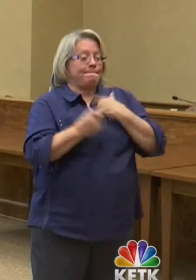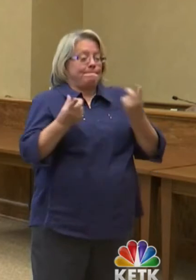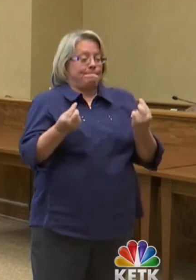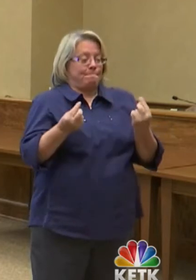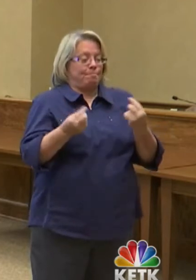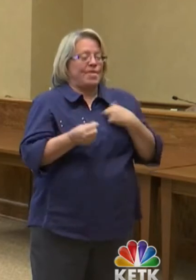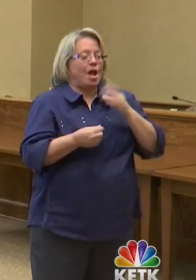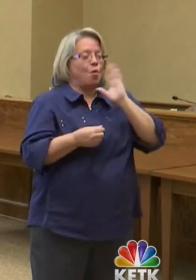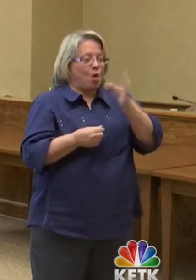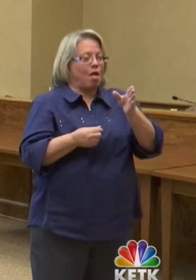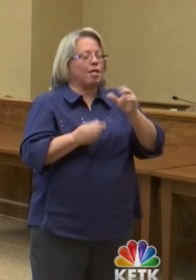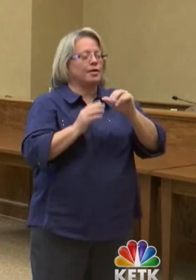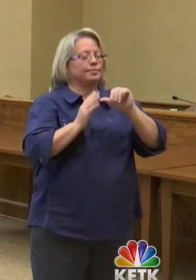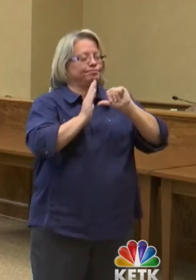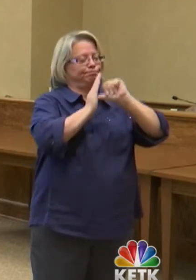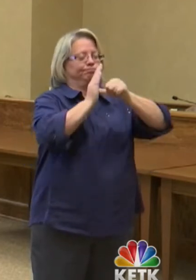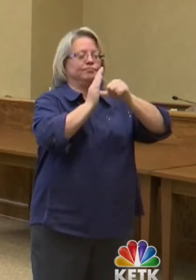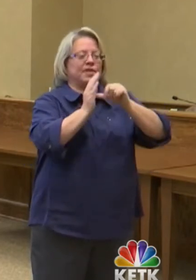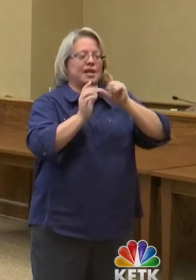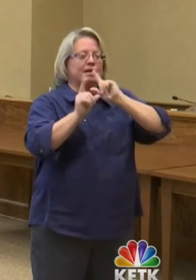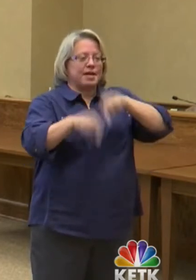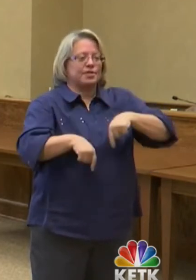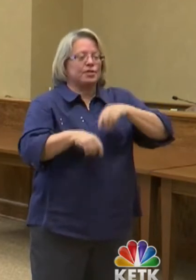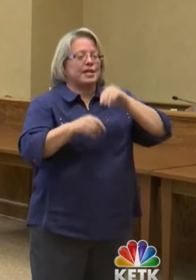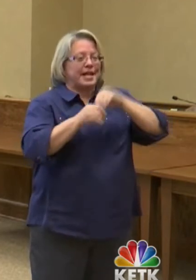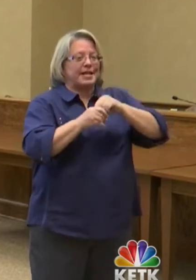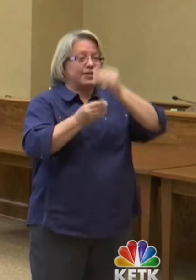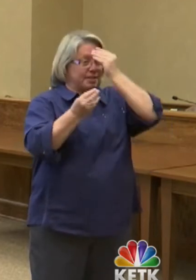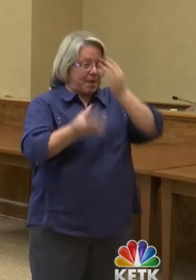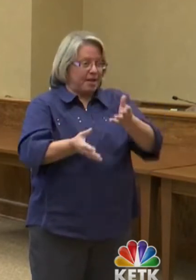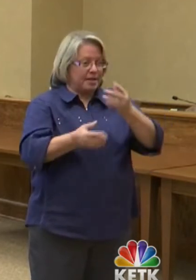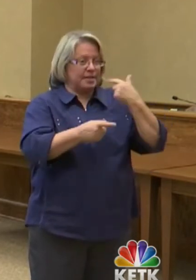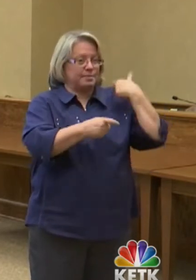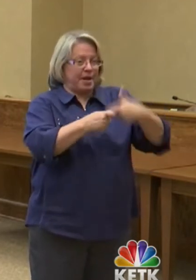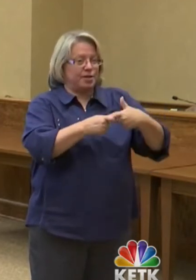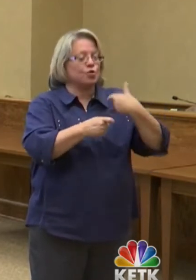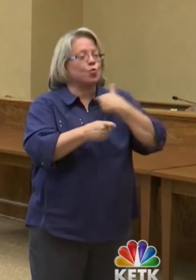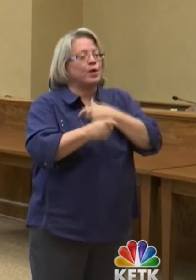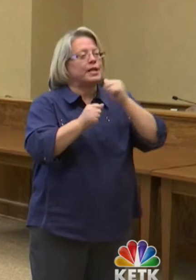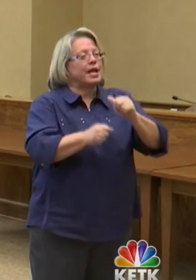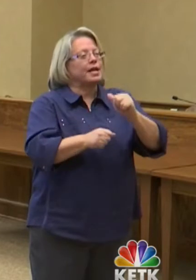MY NAME IS NANCY AND THE PRESIDENT OF THE HISPANIC BUSINESS ALLIANCE. I WANT TO THANK OUR AMAZING LEADERSHIP THAT HAS BEEN TO THIS POINT PROVIDING A LOT OF